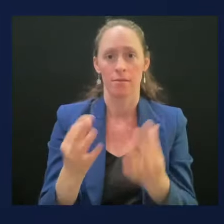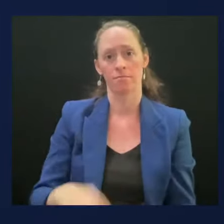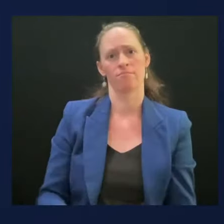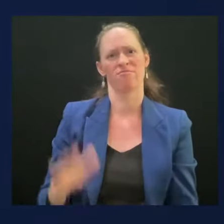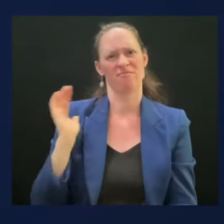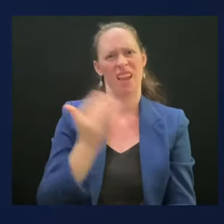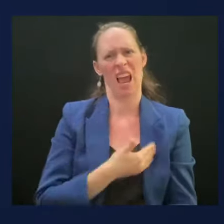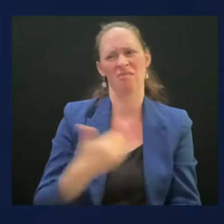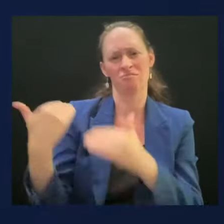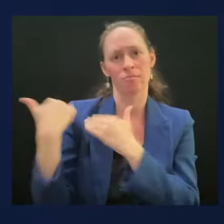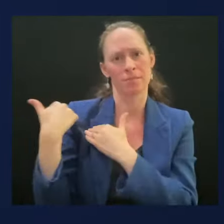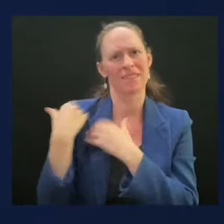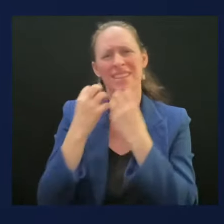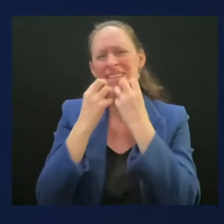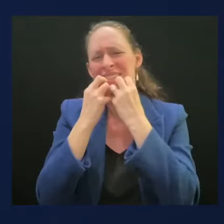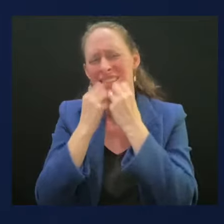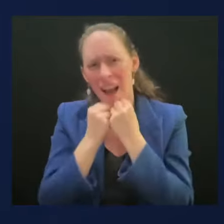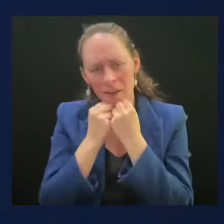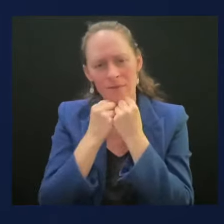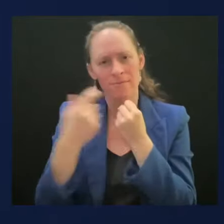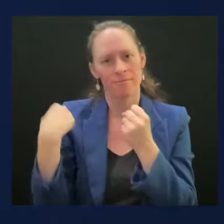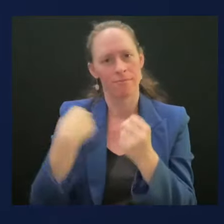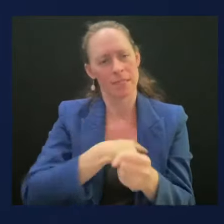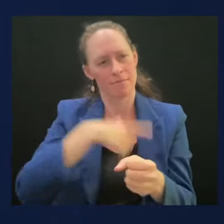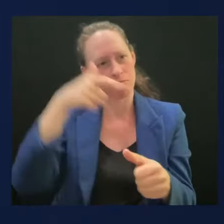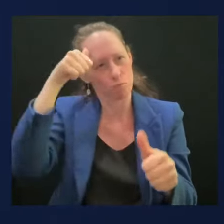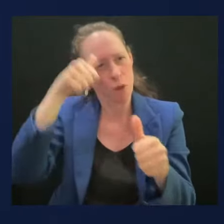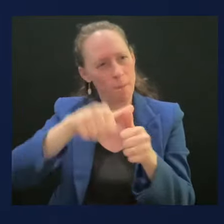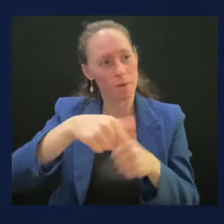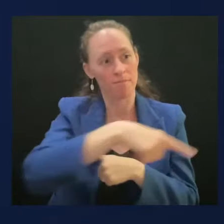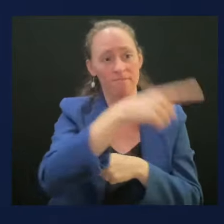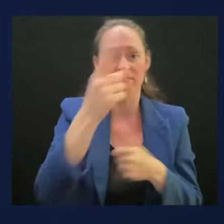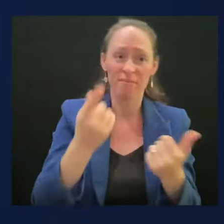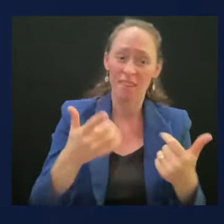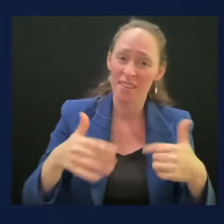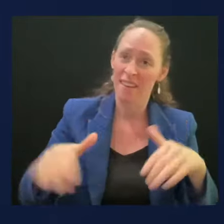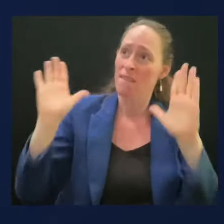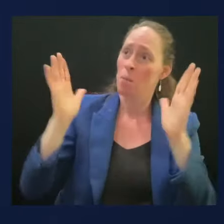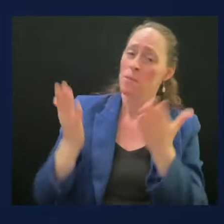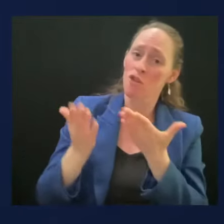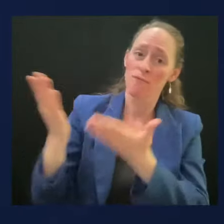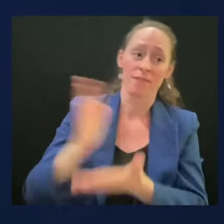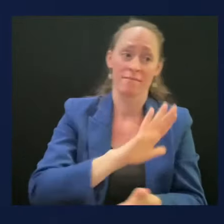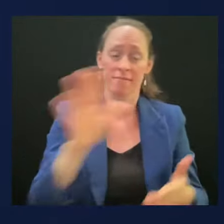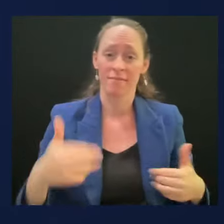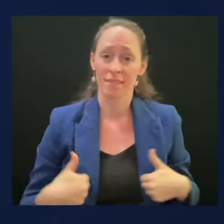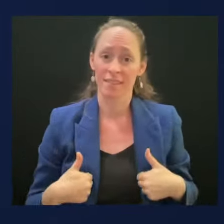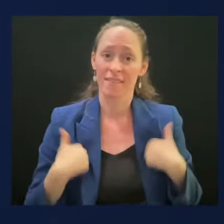So let us strive to honor the memory of our fallen by writing the next chapters in American --